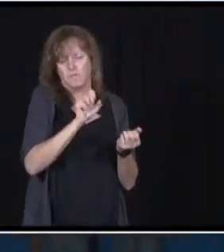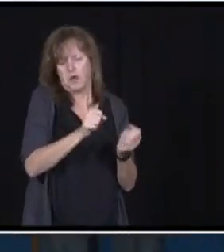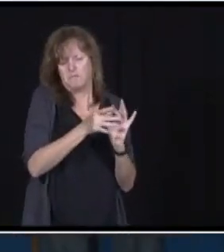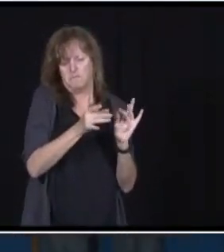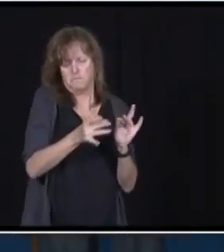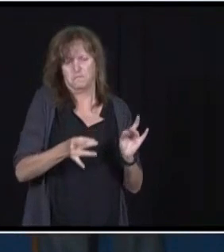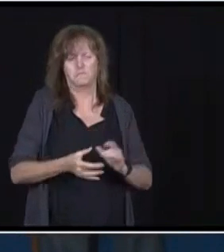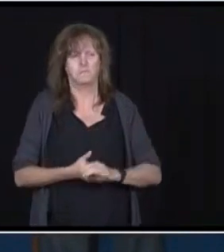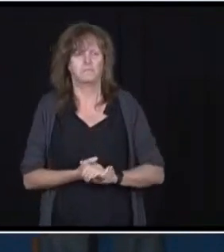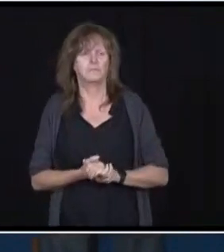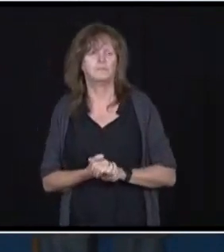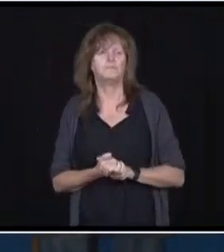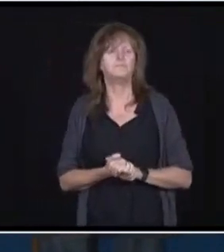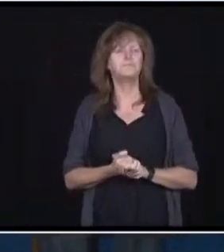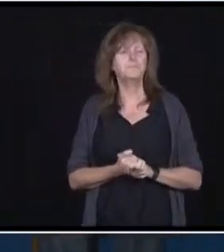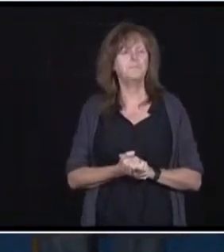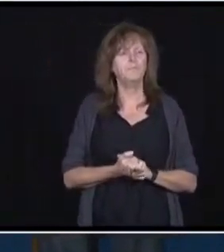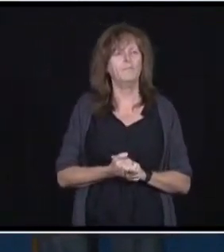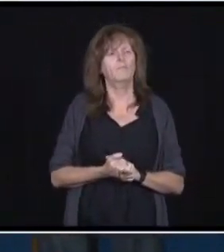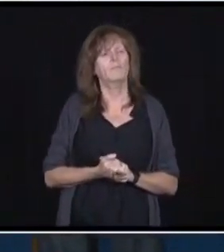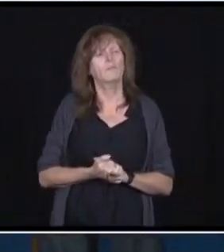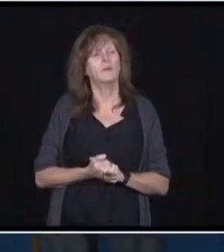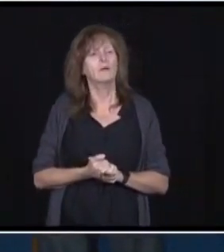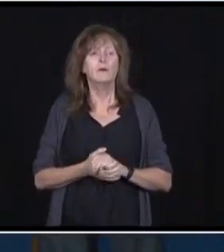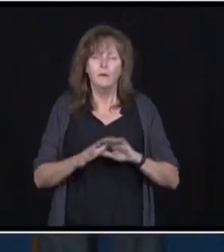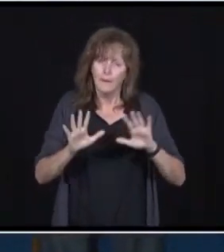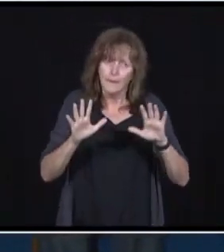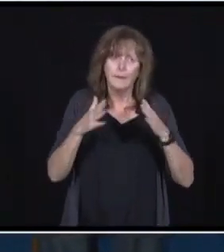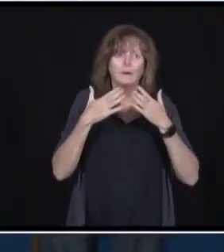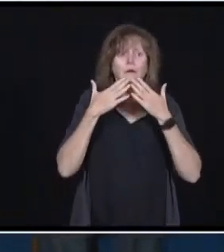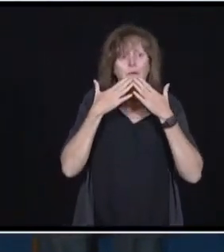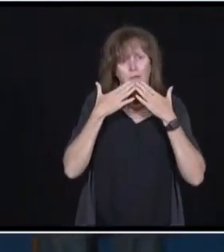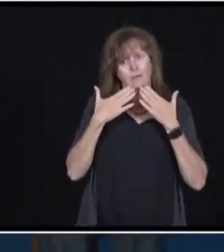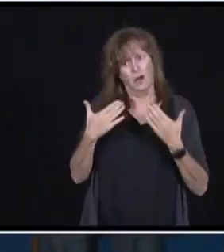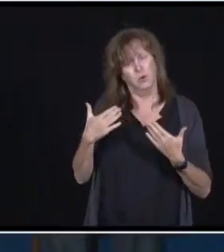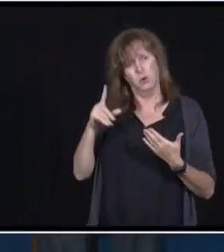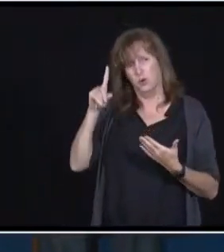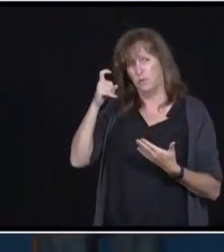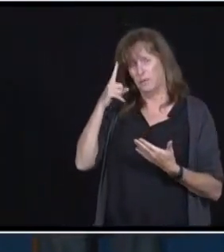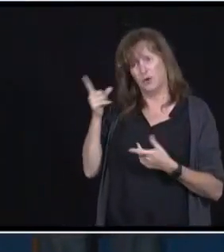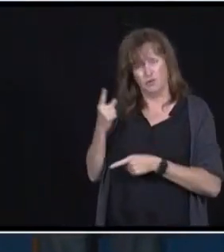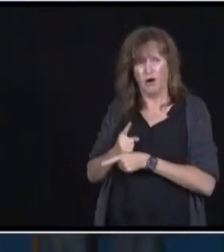that you can possibly think of, not paying attention to the rules, spreading COVID, it is unacceptable.